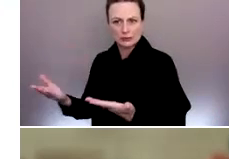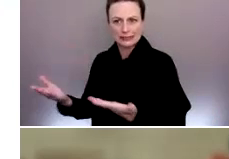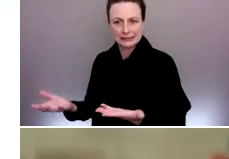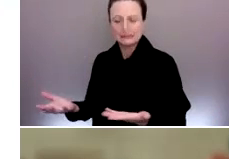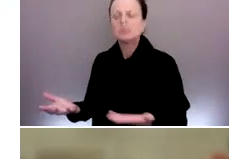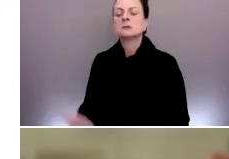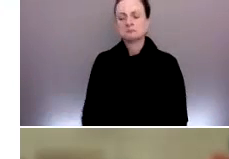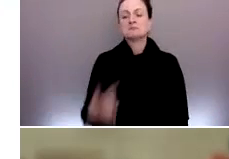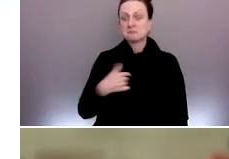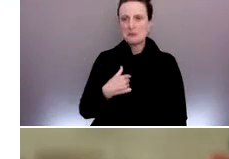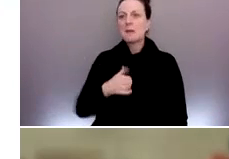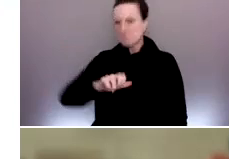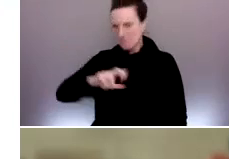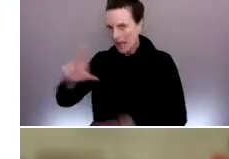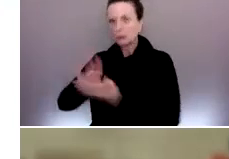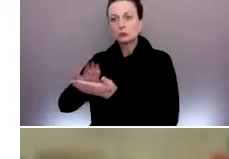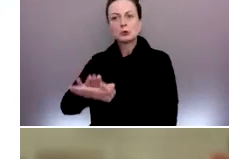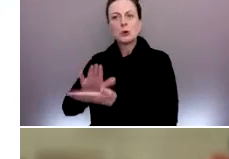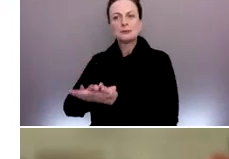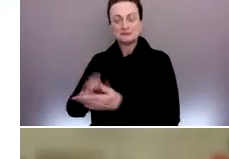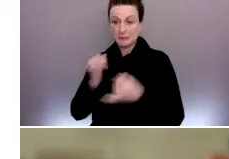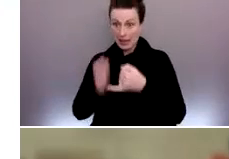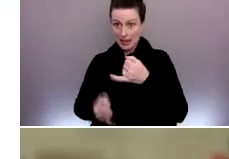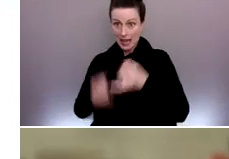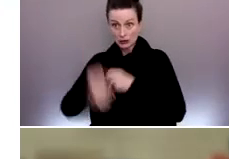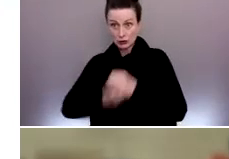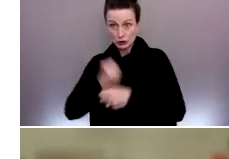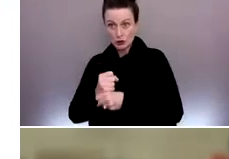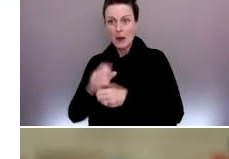was able to return to school, and in my last year, I interned at Arizona Ridge